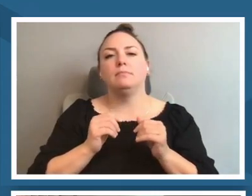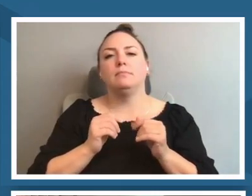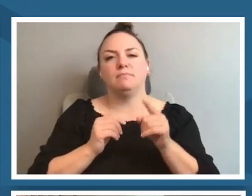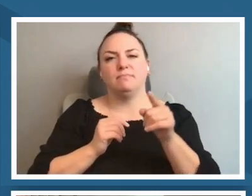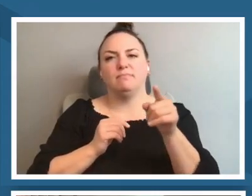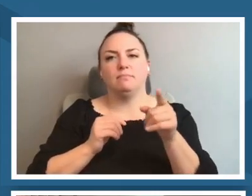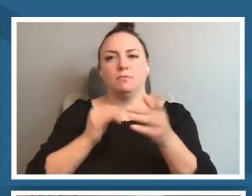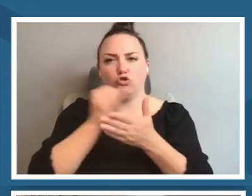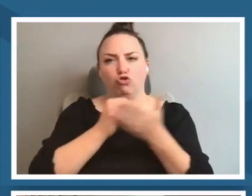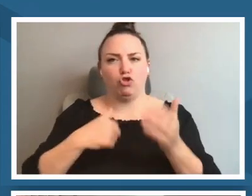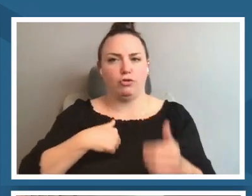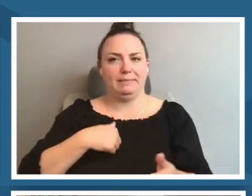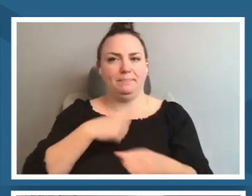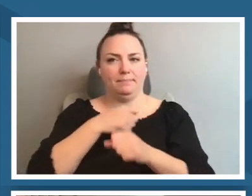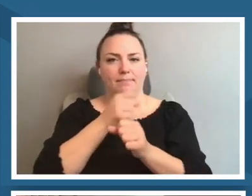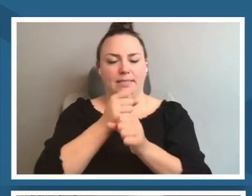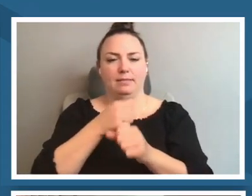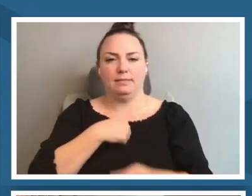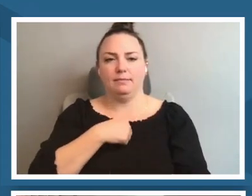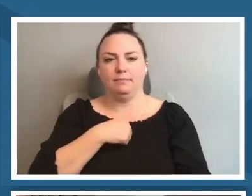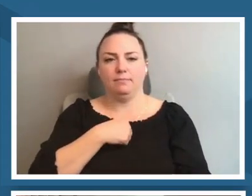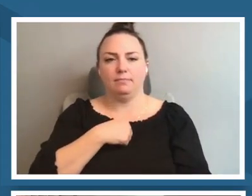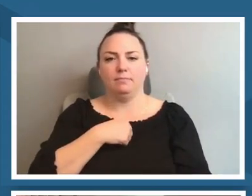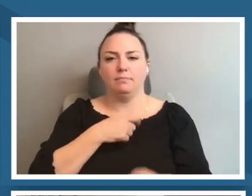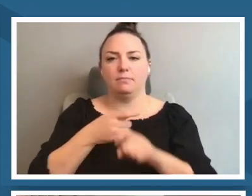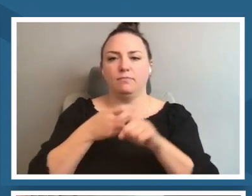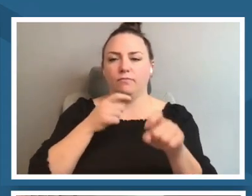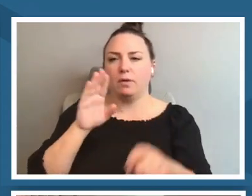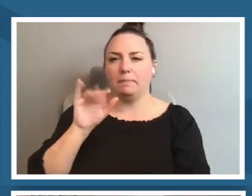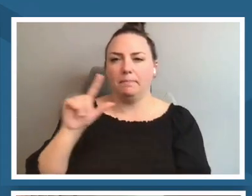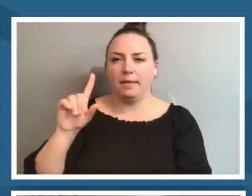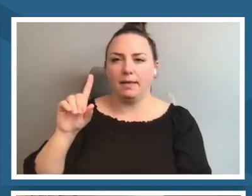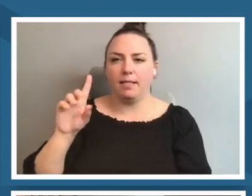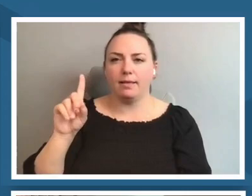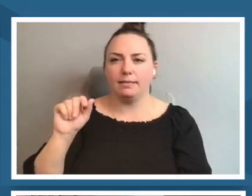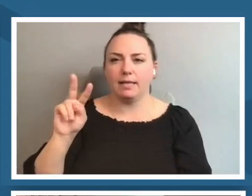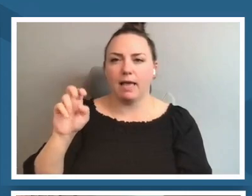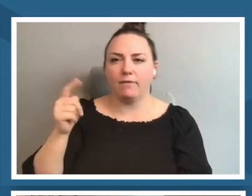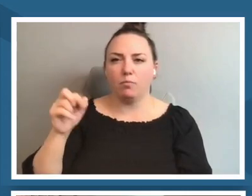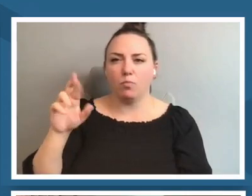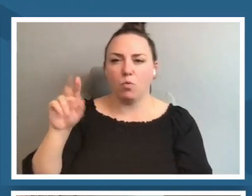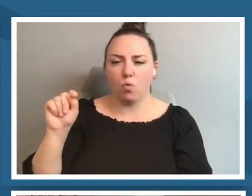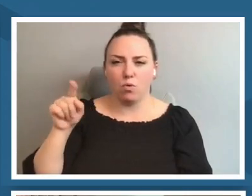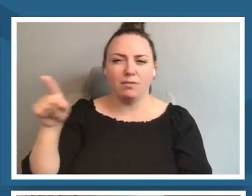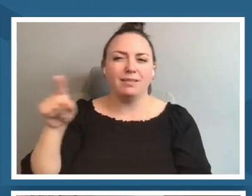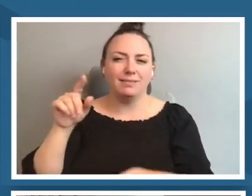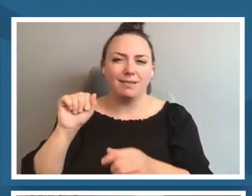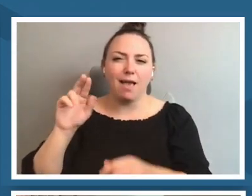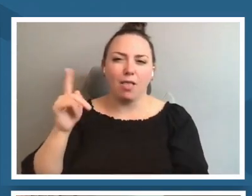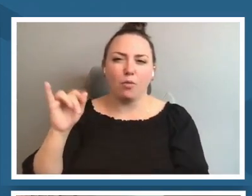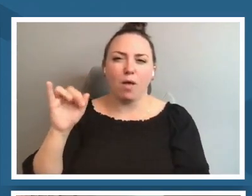made drawing on the work of bill davenport who's an anthropologist who worked in the solomon islands and yeah i